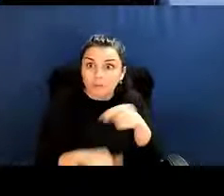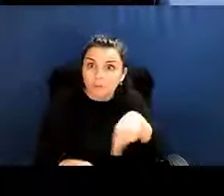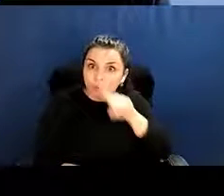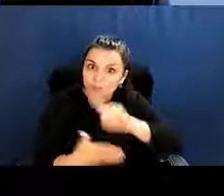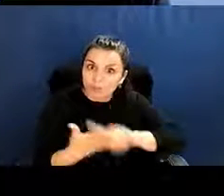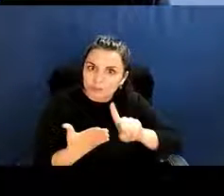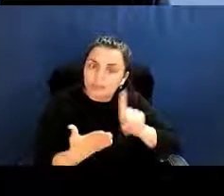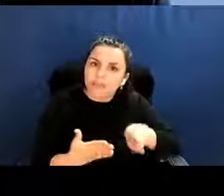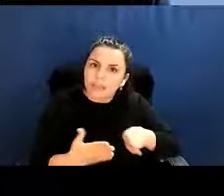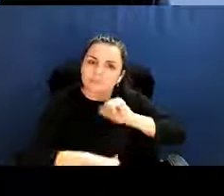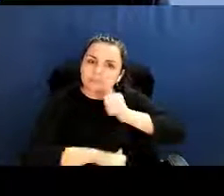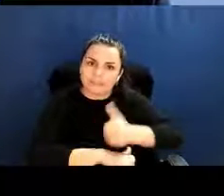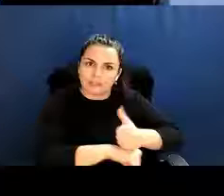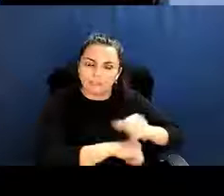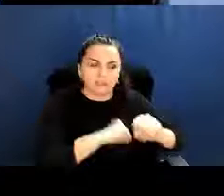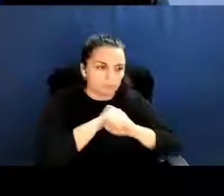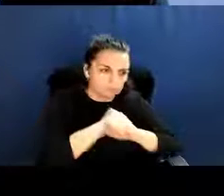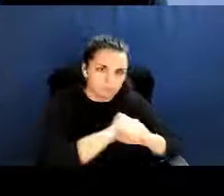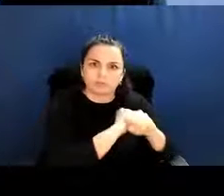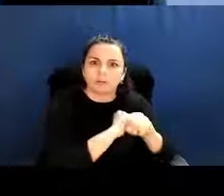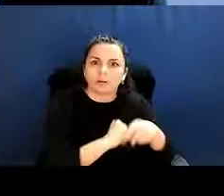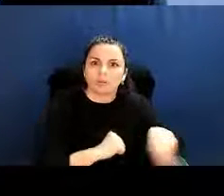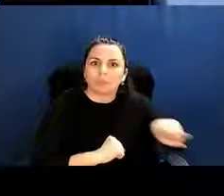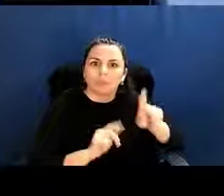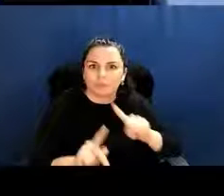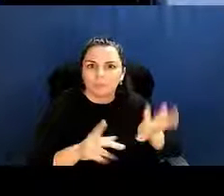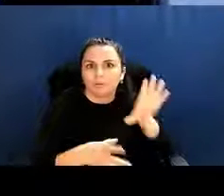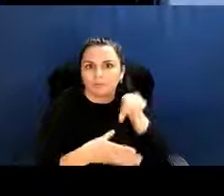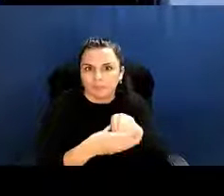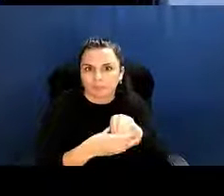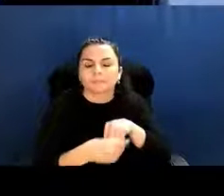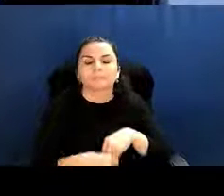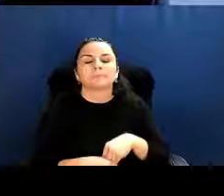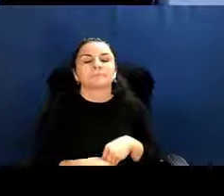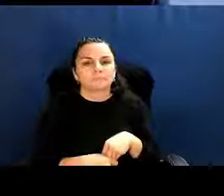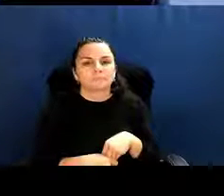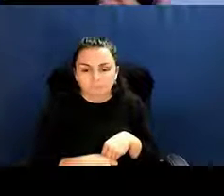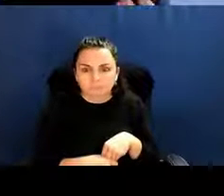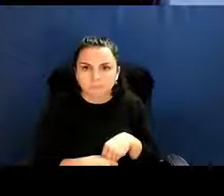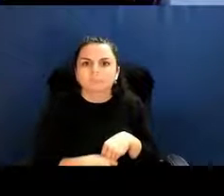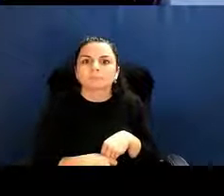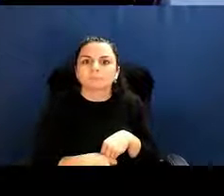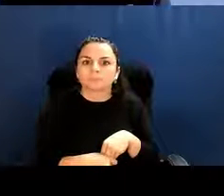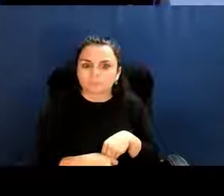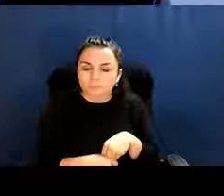to protect these participants, or otherwise stated, the measures that will need to be